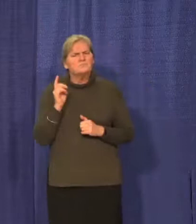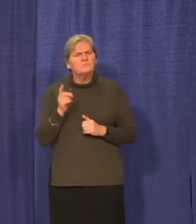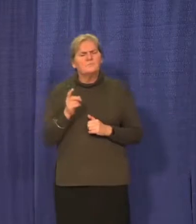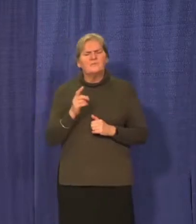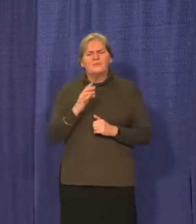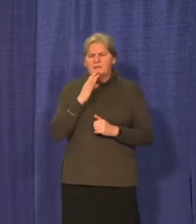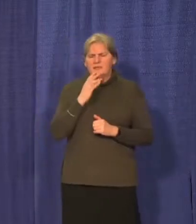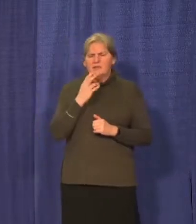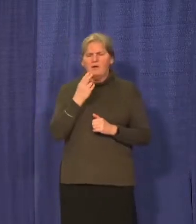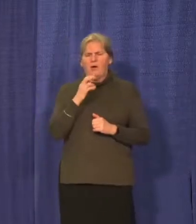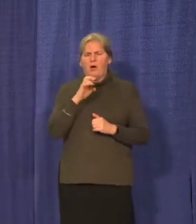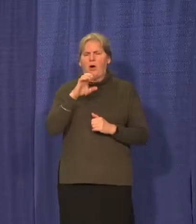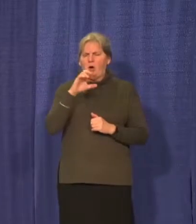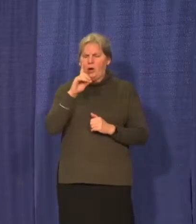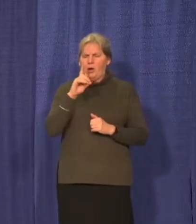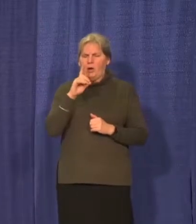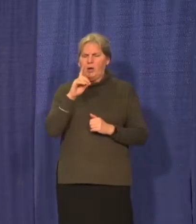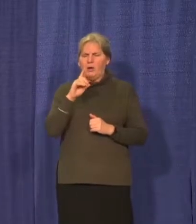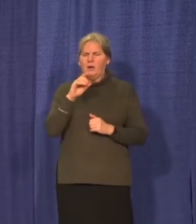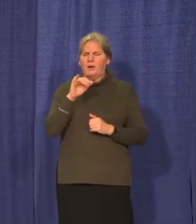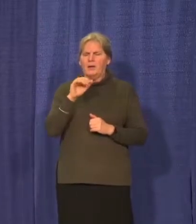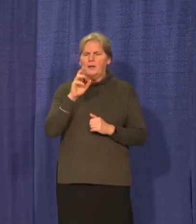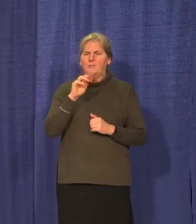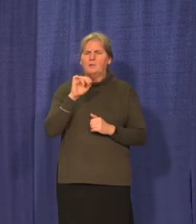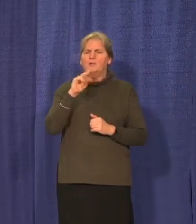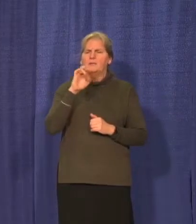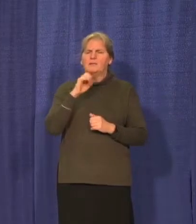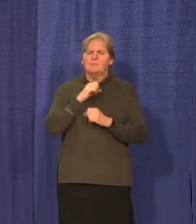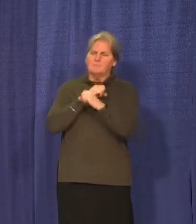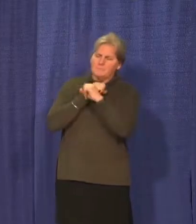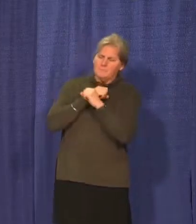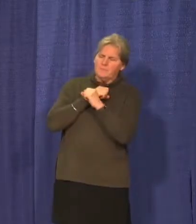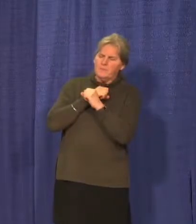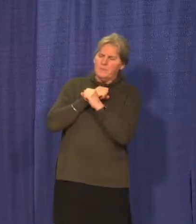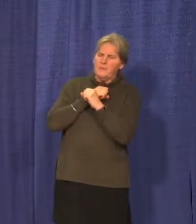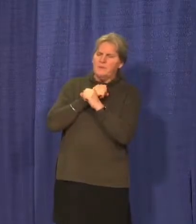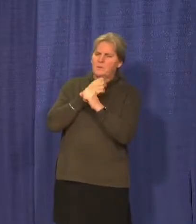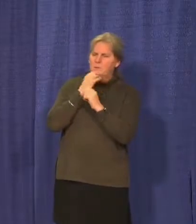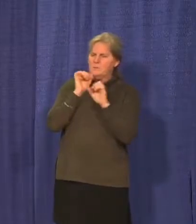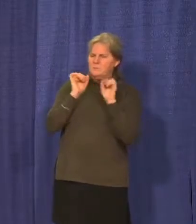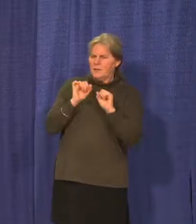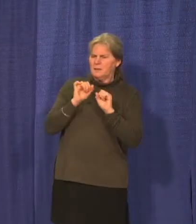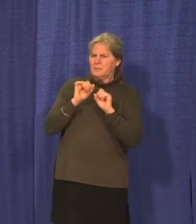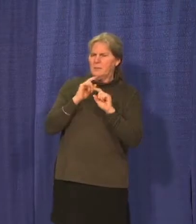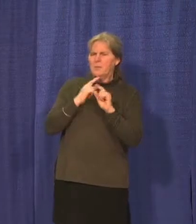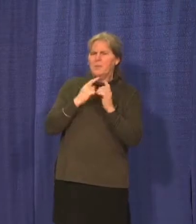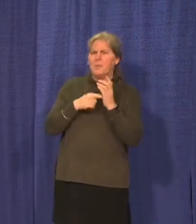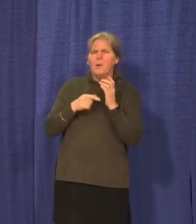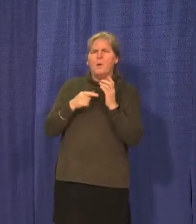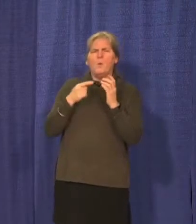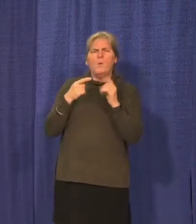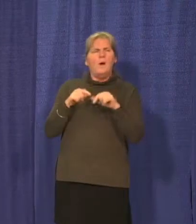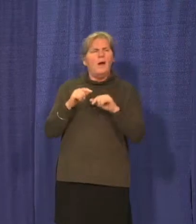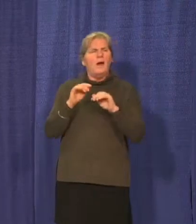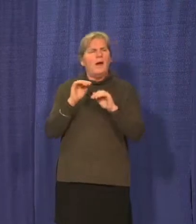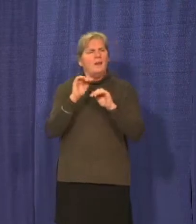hoping to achieve herd immunity as soon as possible. I guess, what are some of the limitations with allowing people